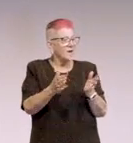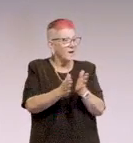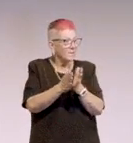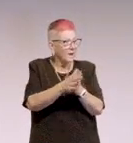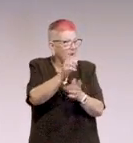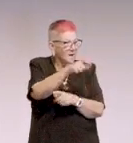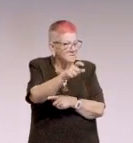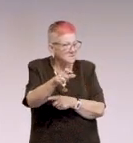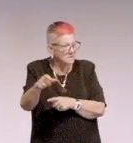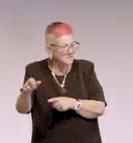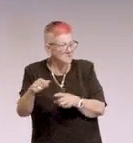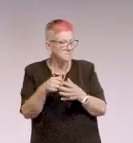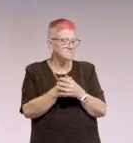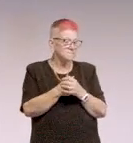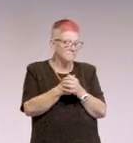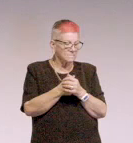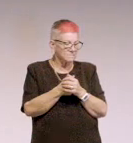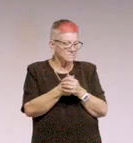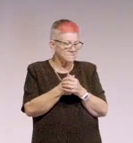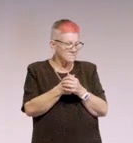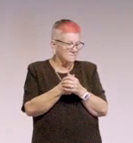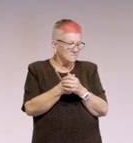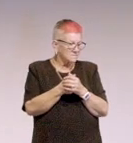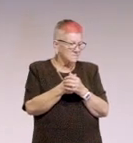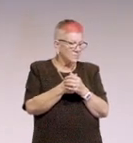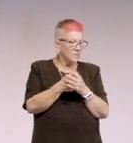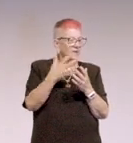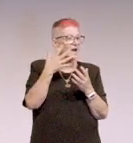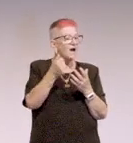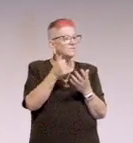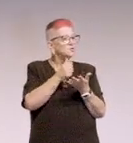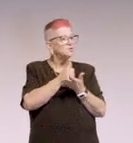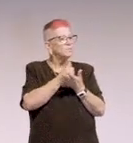customers. Support keyboard navigation.